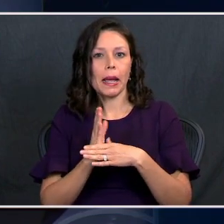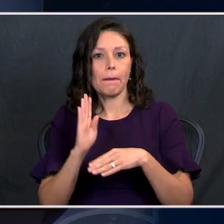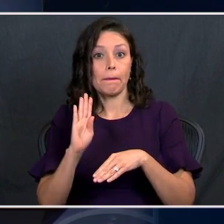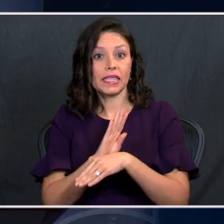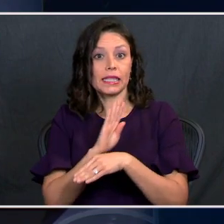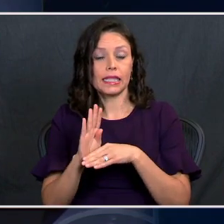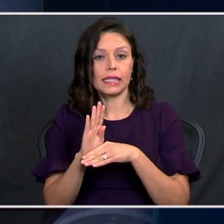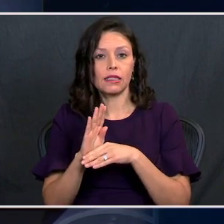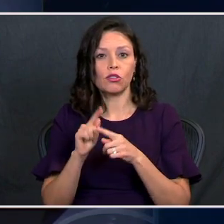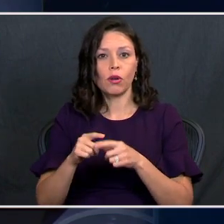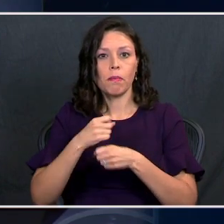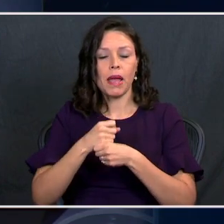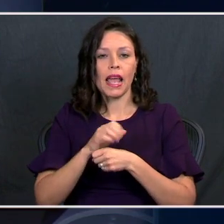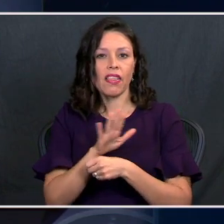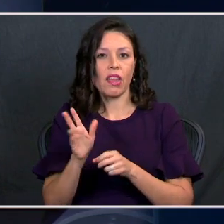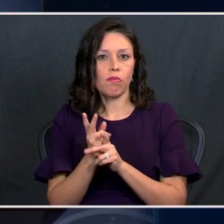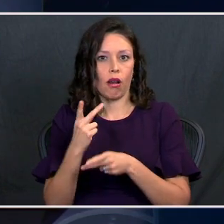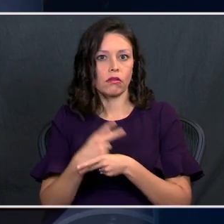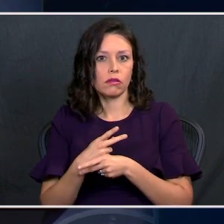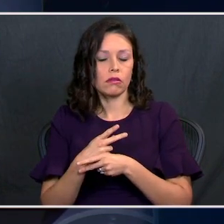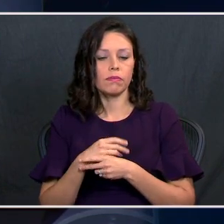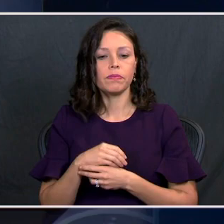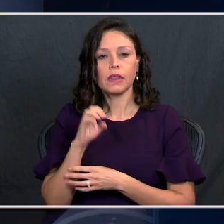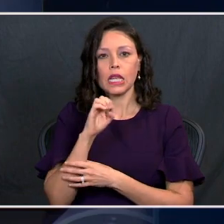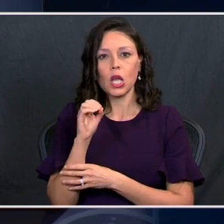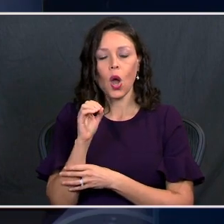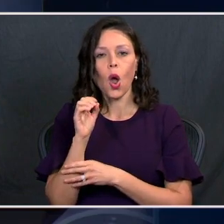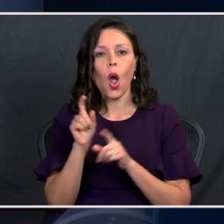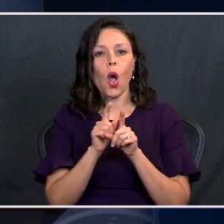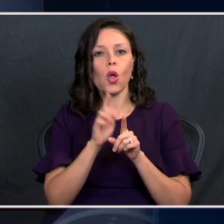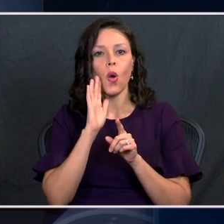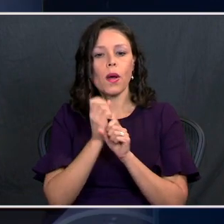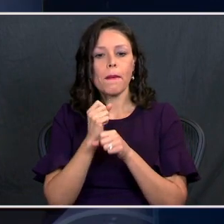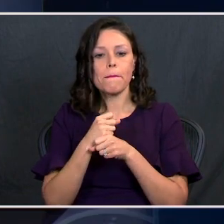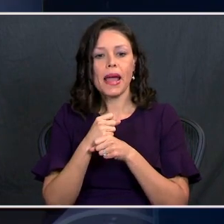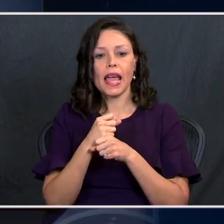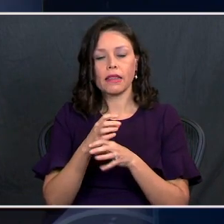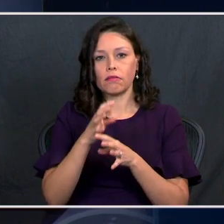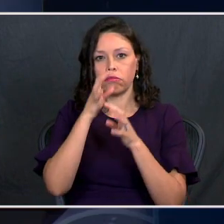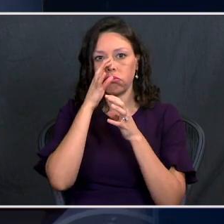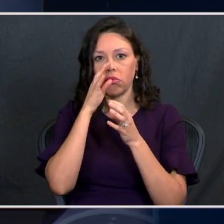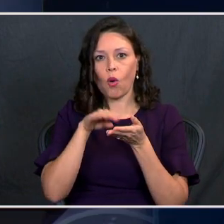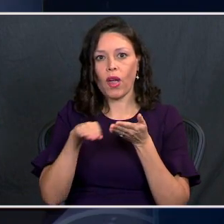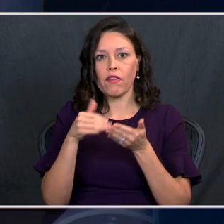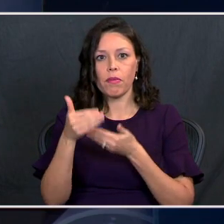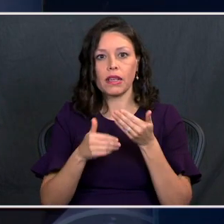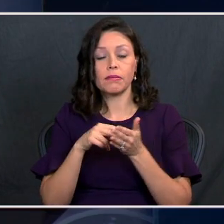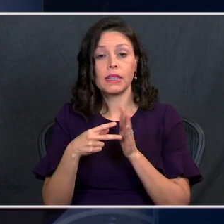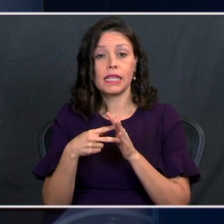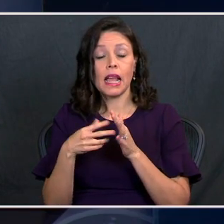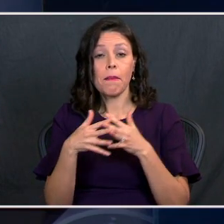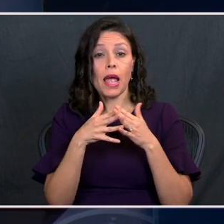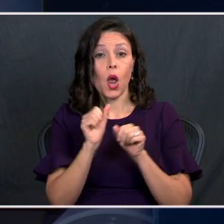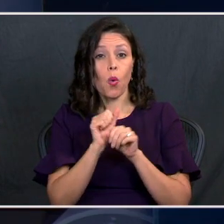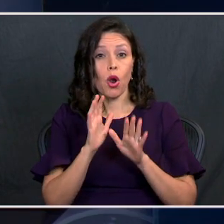to make the products they need. The EO will also tighten and make public the waiver process so that American workers and manufacturers